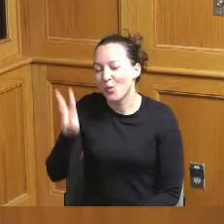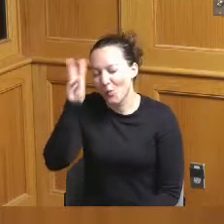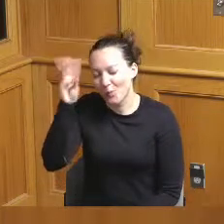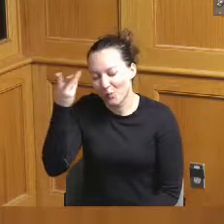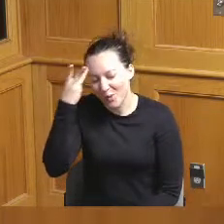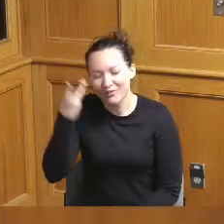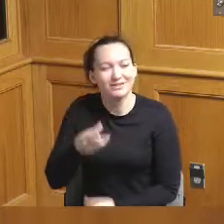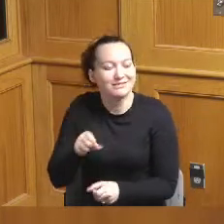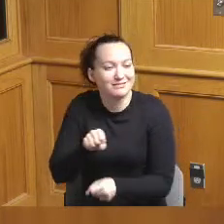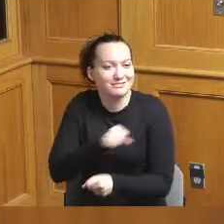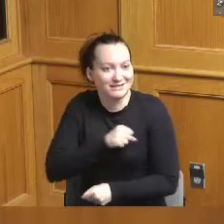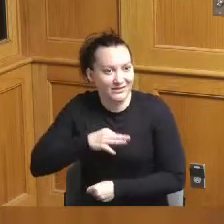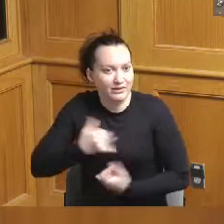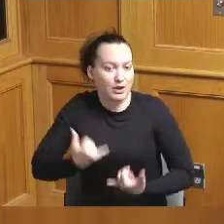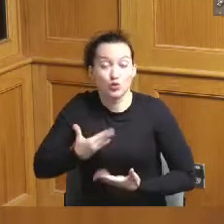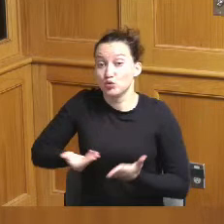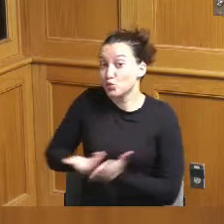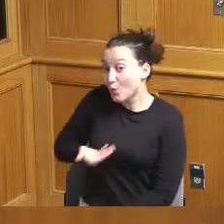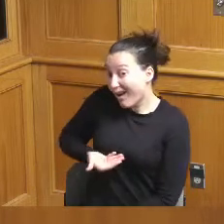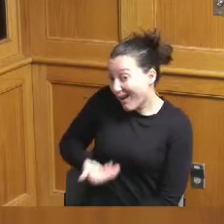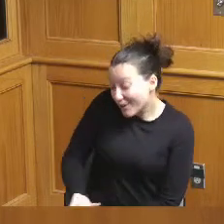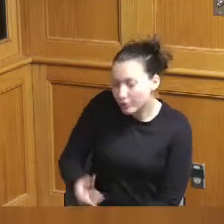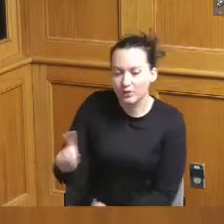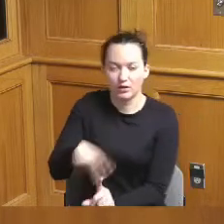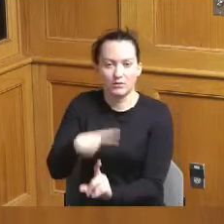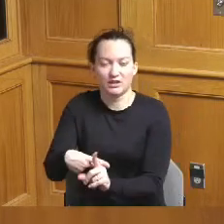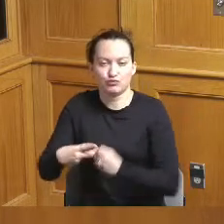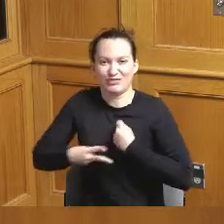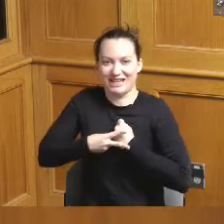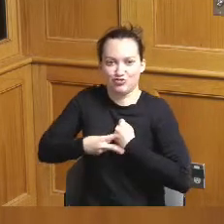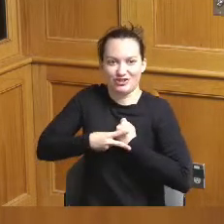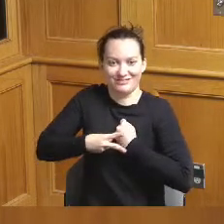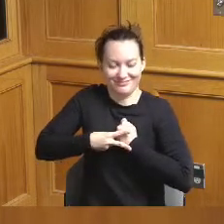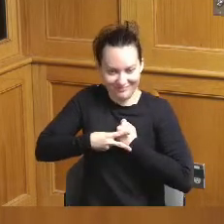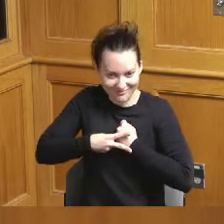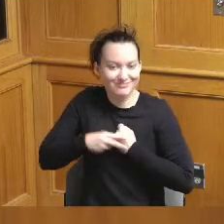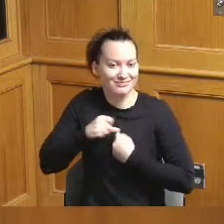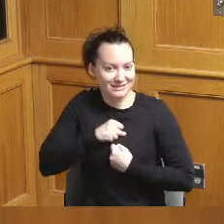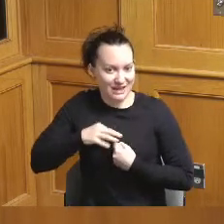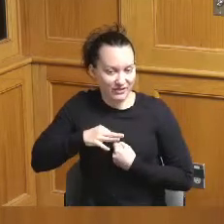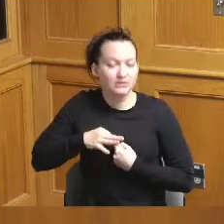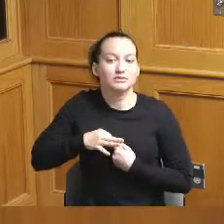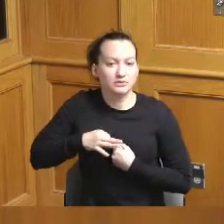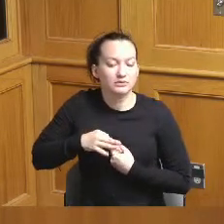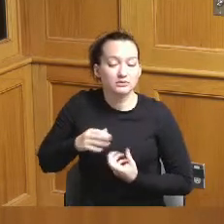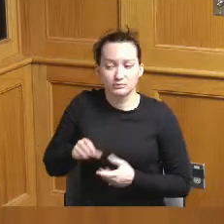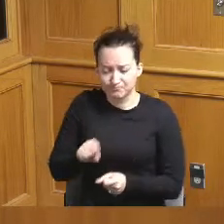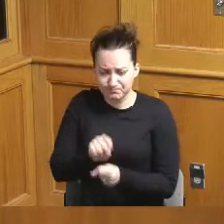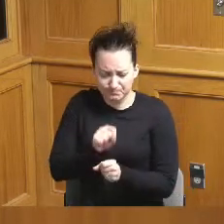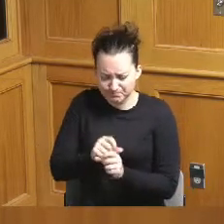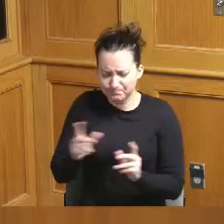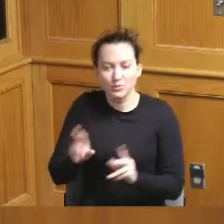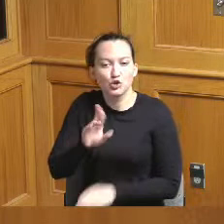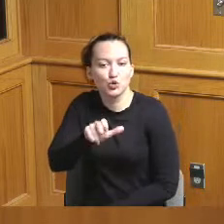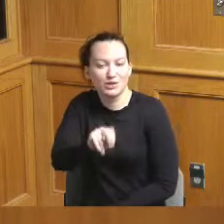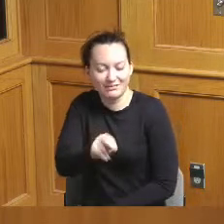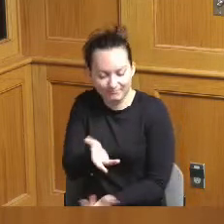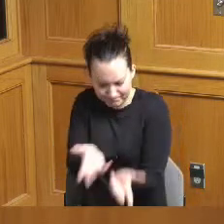for new hires and also retention for our staff so we're working now with the Union on that and then